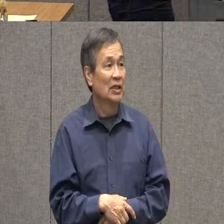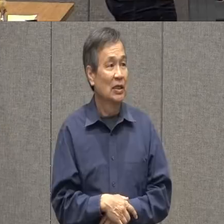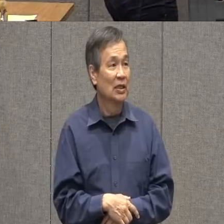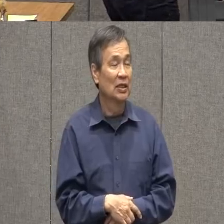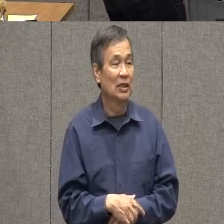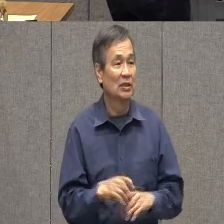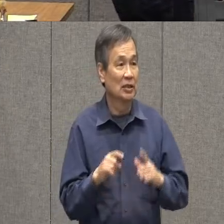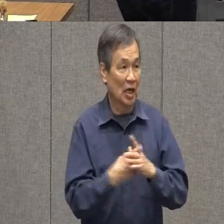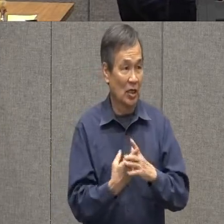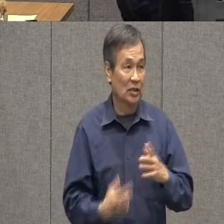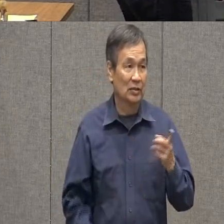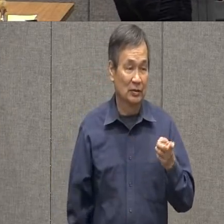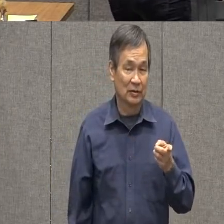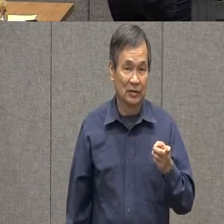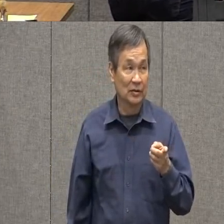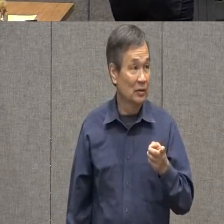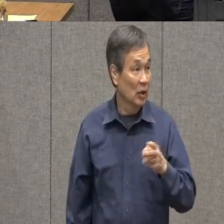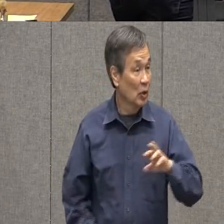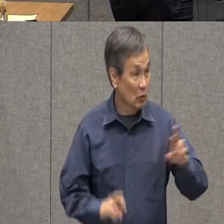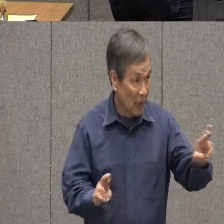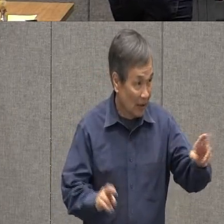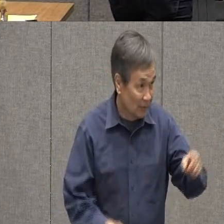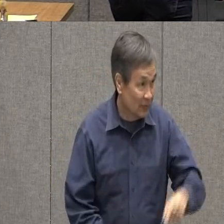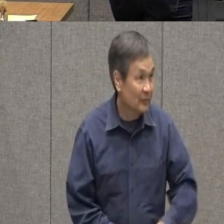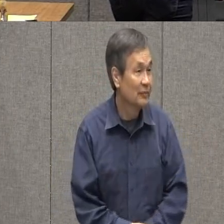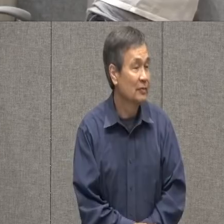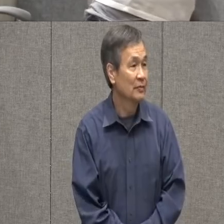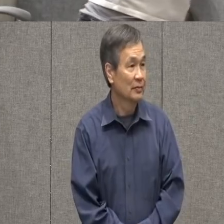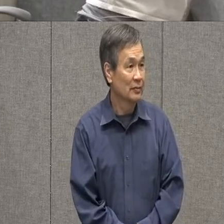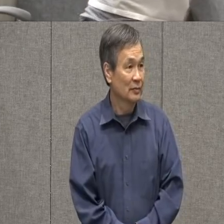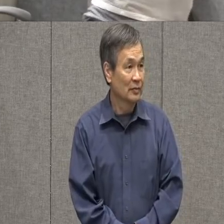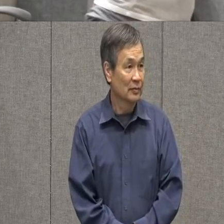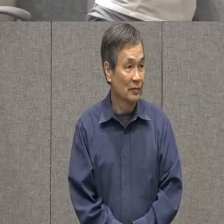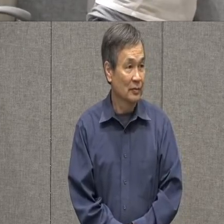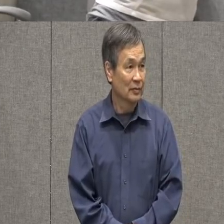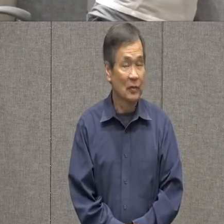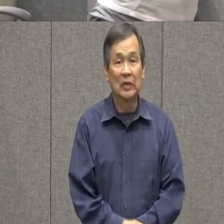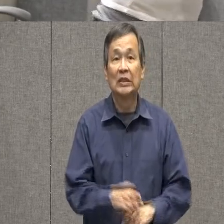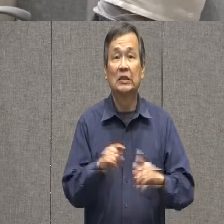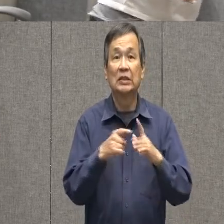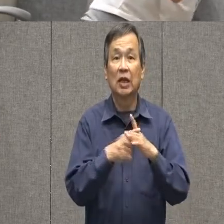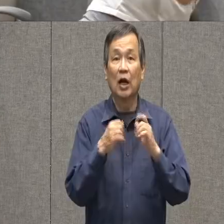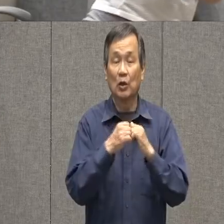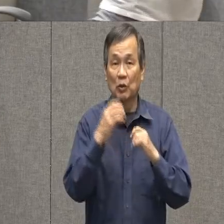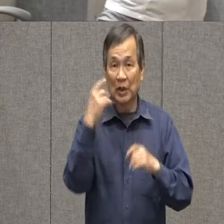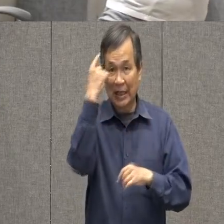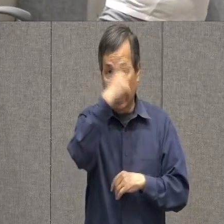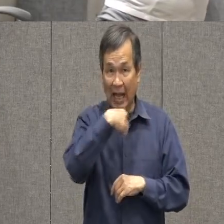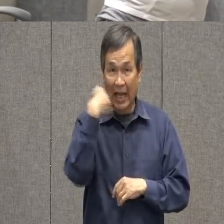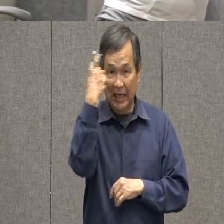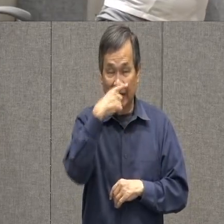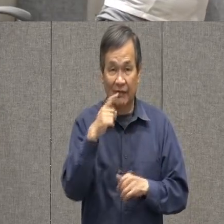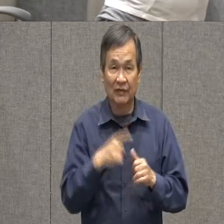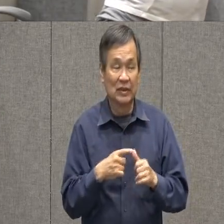Start counting! Ready, here we go. Okay, start with the head. Always start with the head. Her shoulders are still straight,